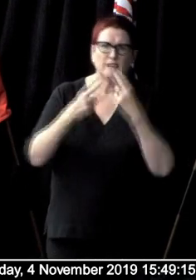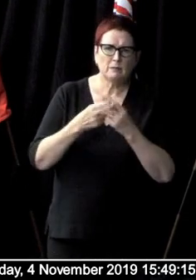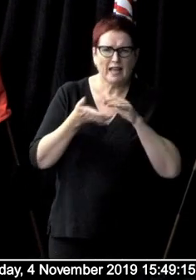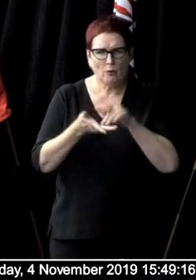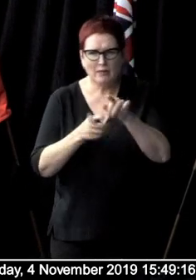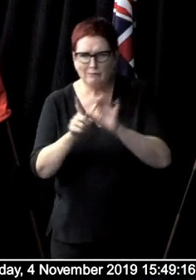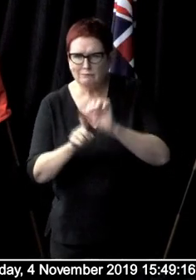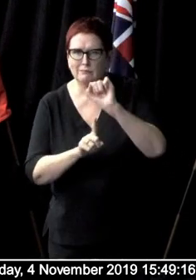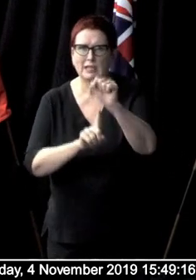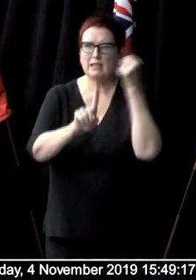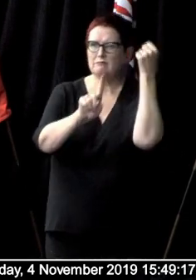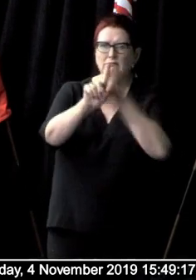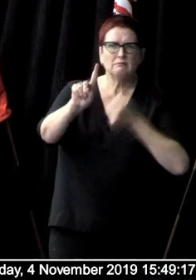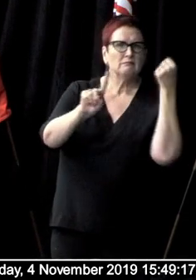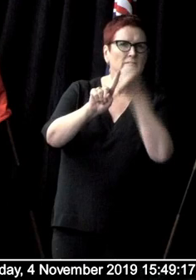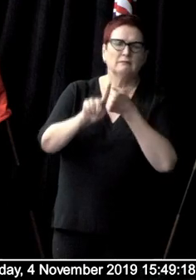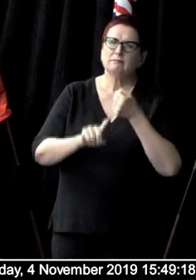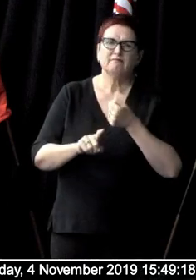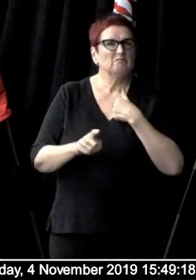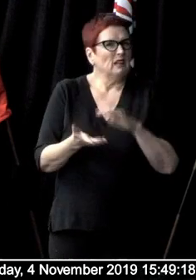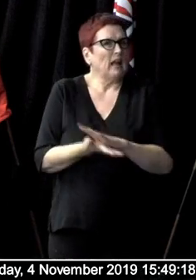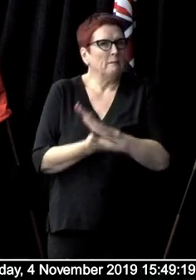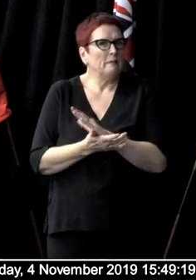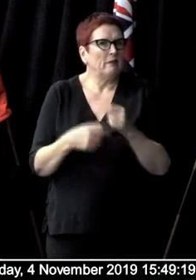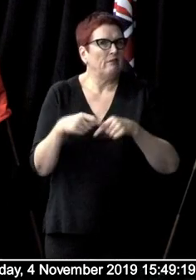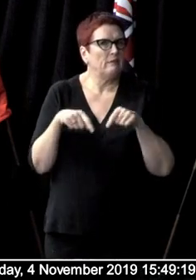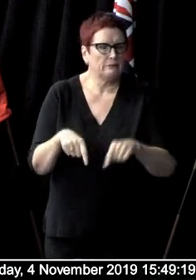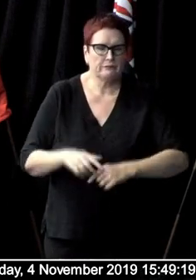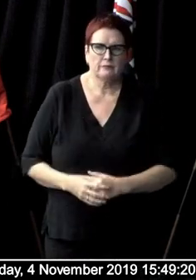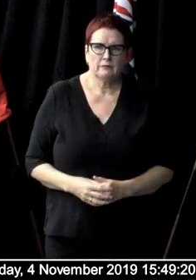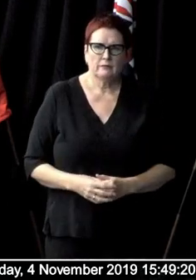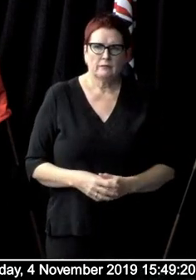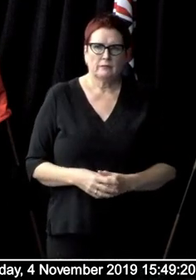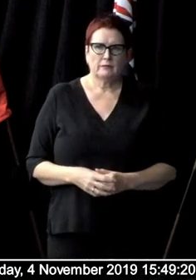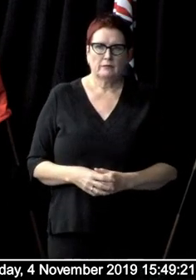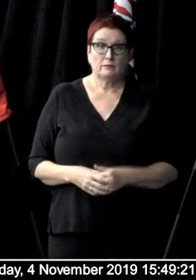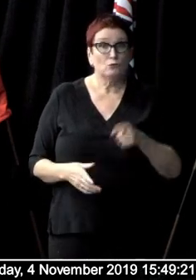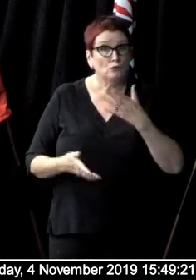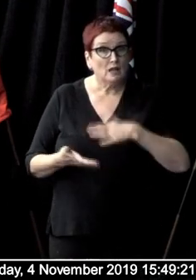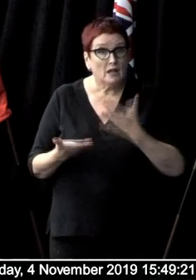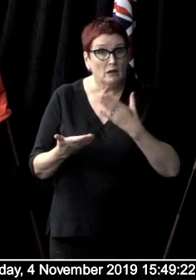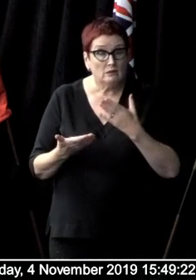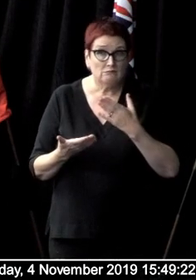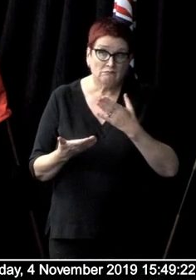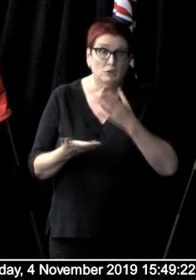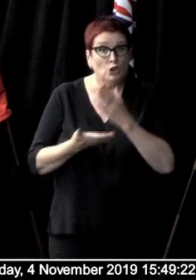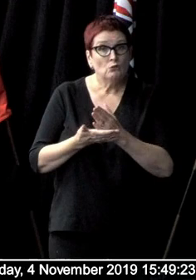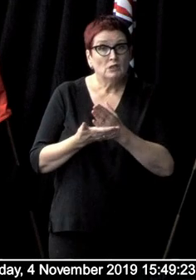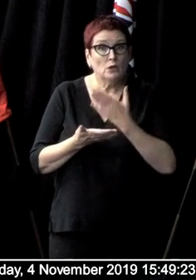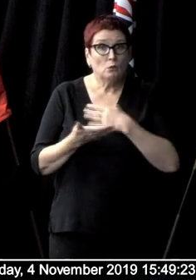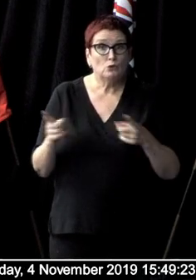think it must come in any change process, it – parents can’t just be dictated to